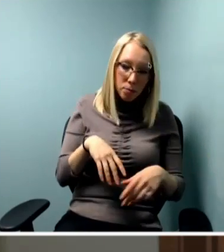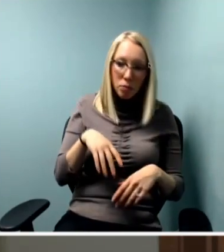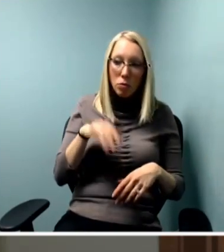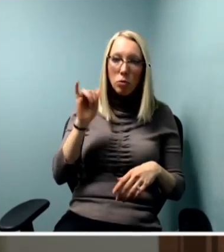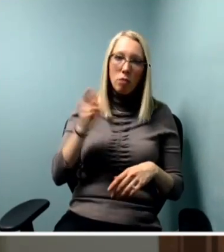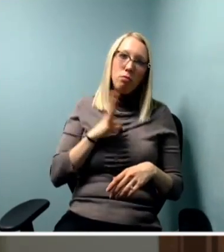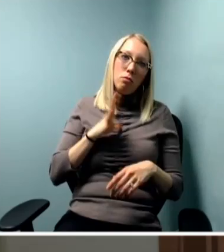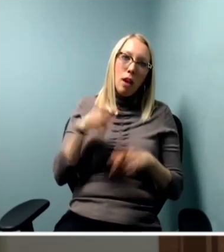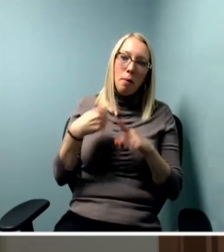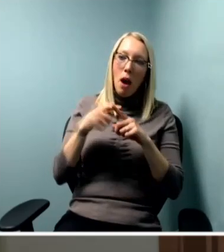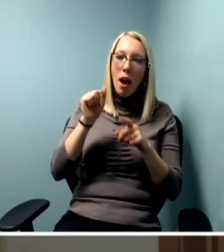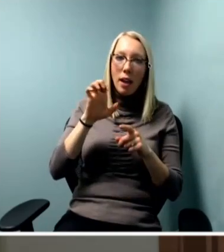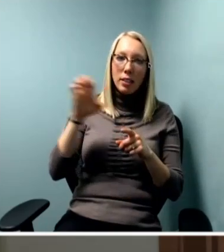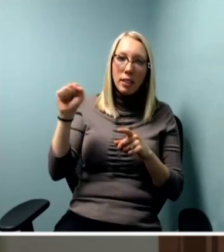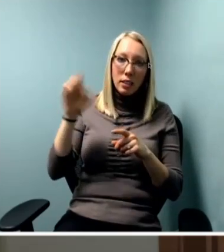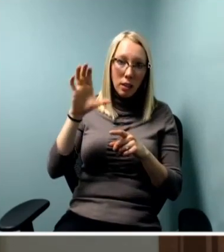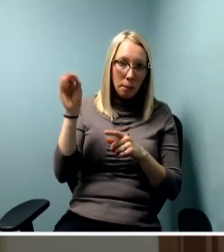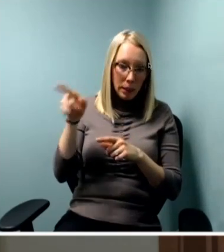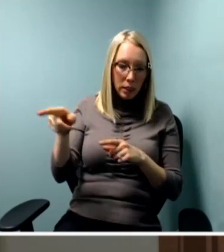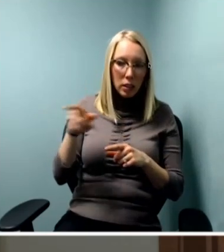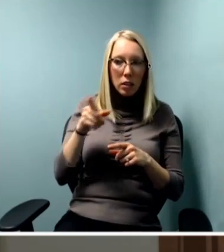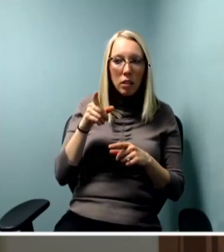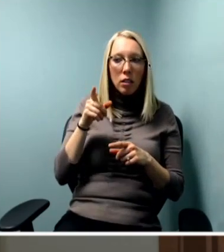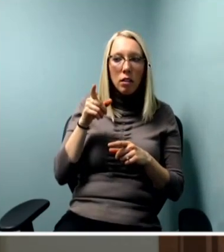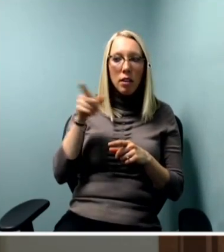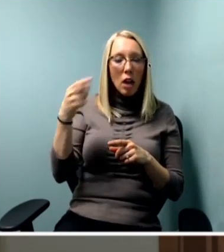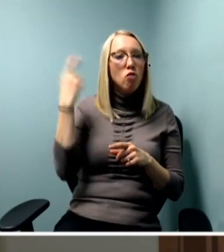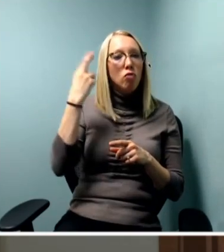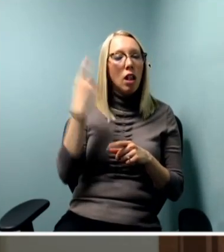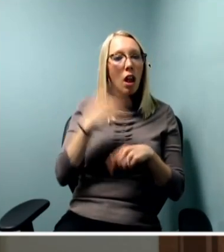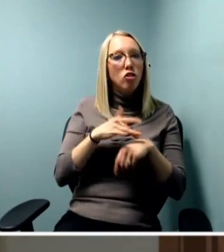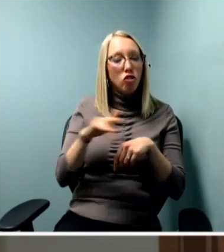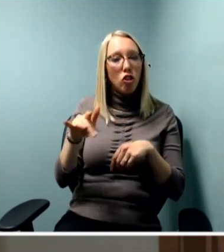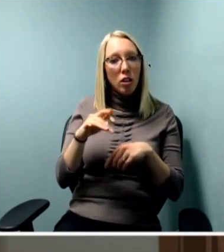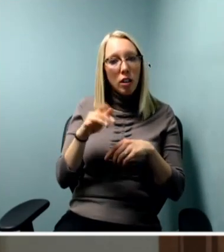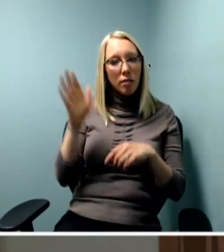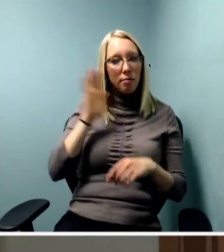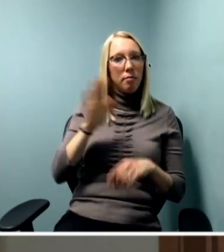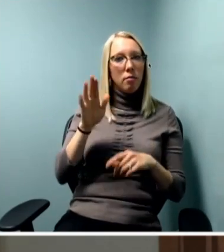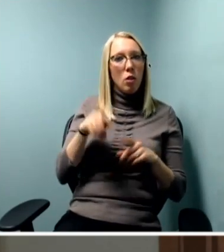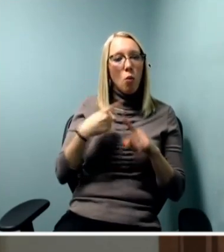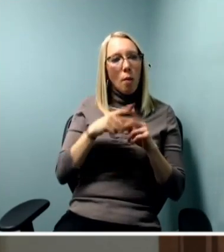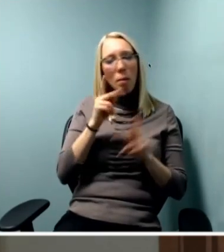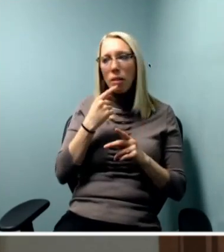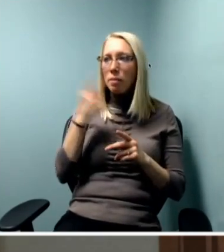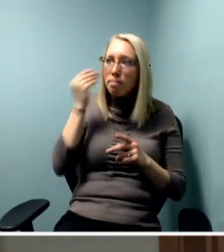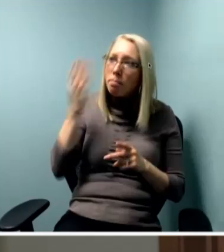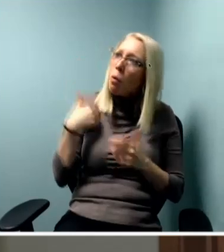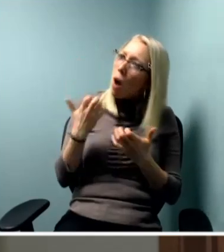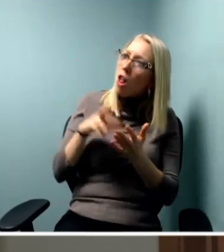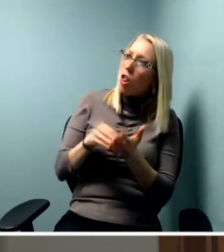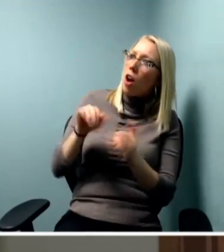we really also realized early on when people said, "I want to learn how to do this. Where do I go?" We had nowhere to send them.